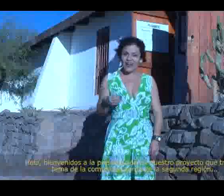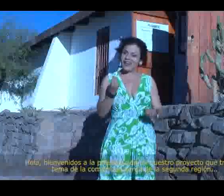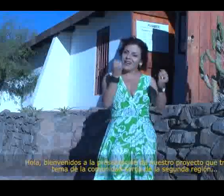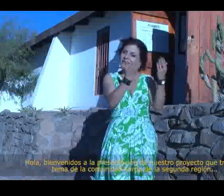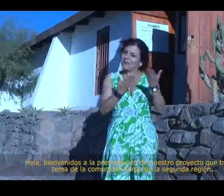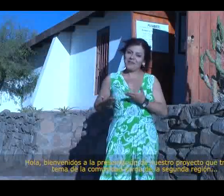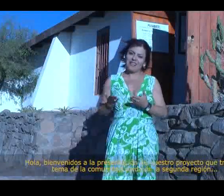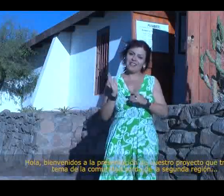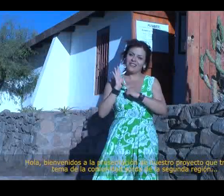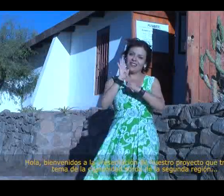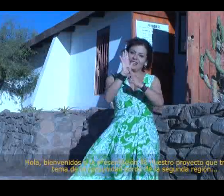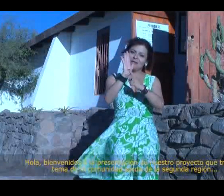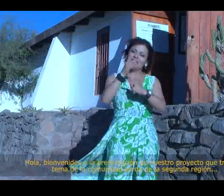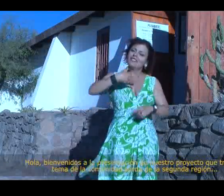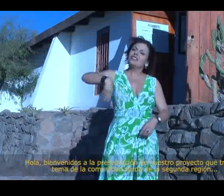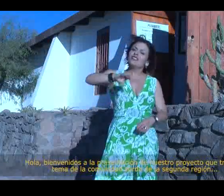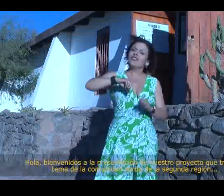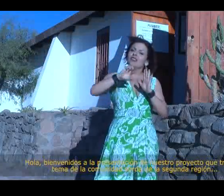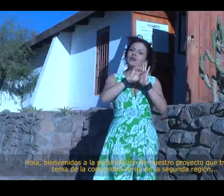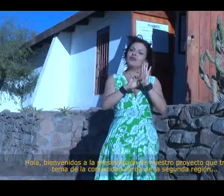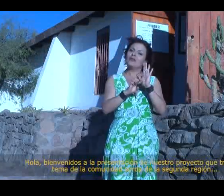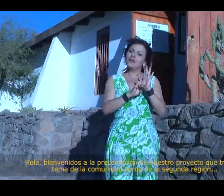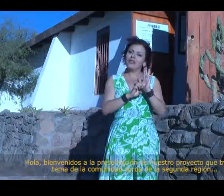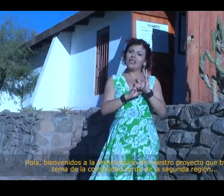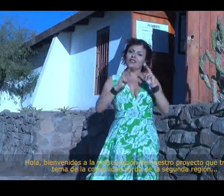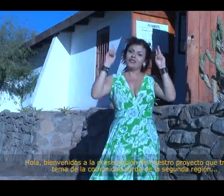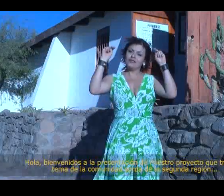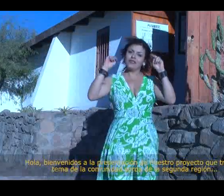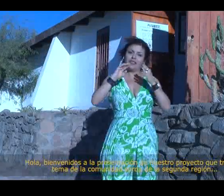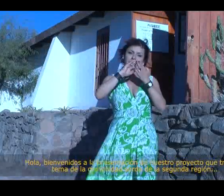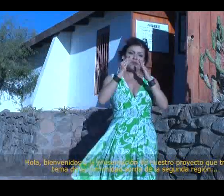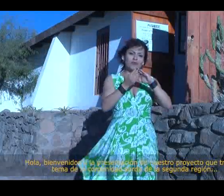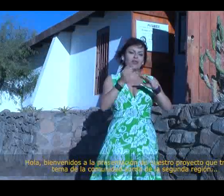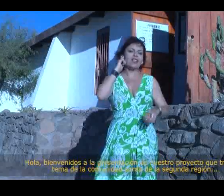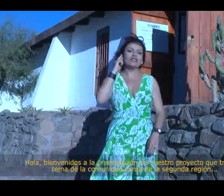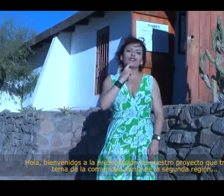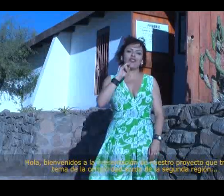Hello, this is a documentary about the Deaf community in the Second Region of Chile.